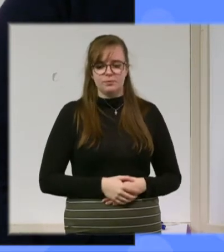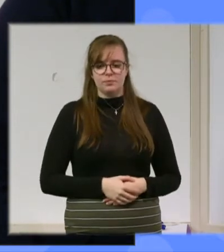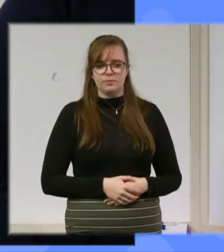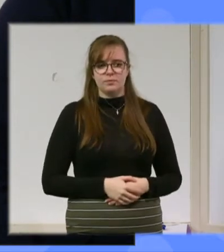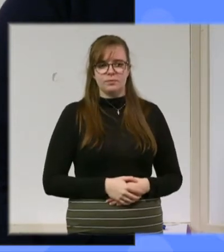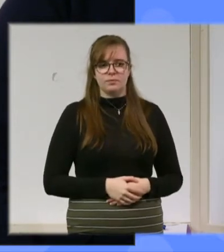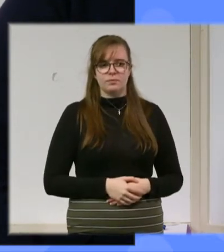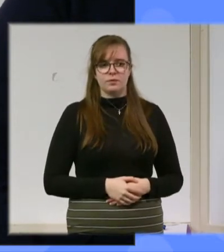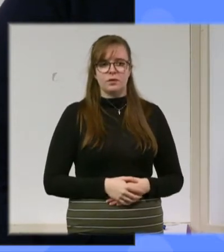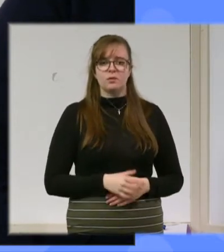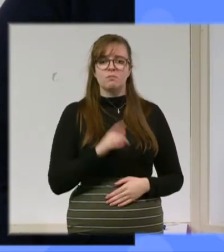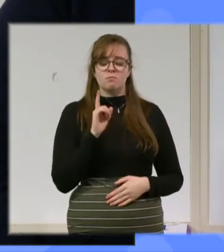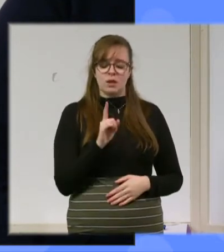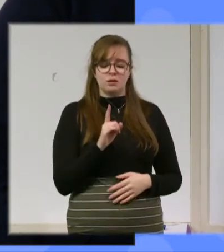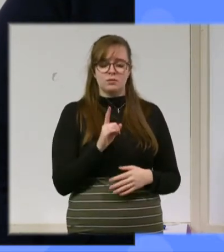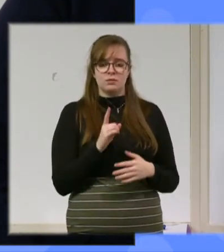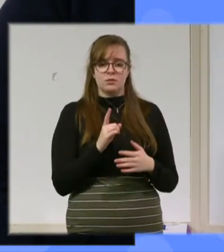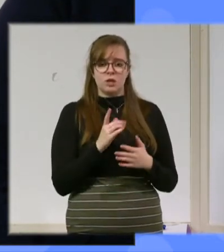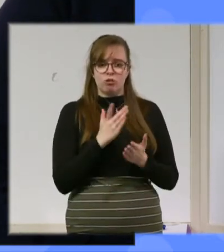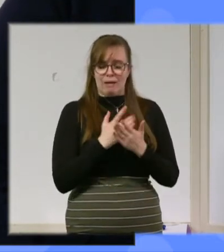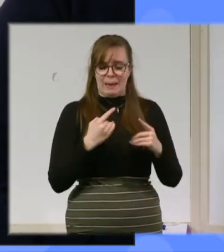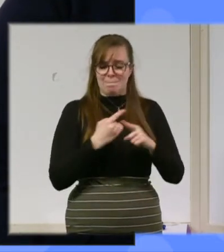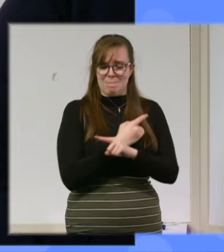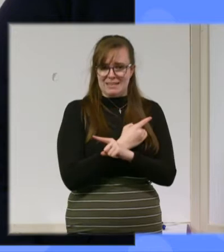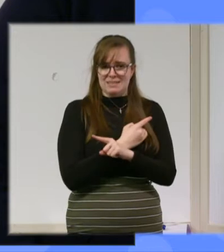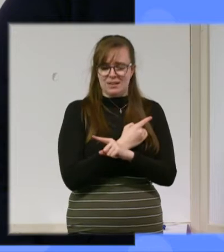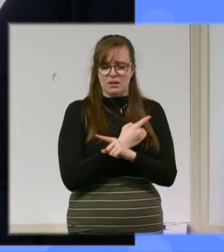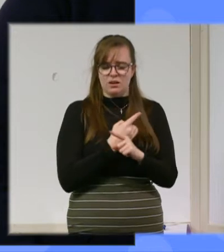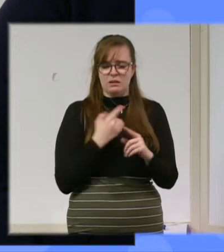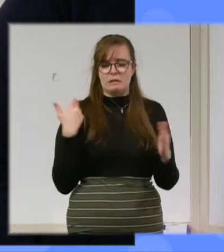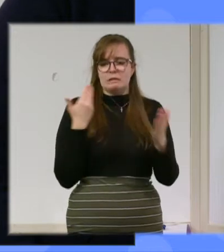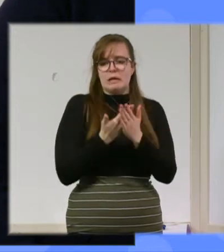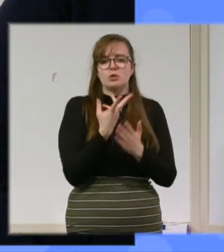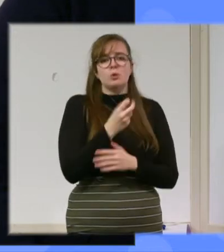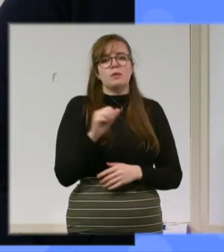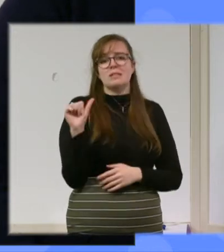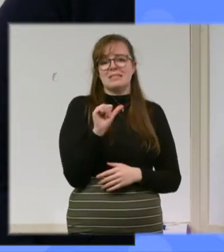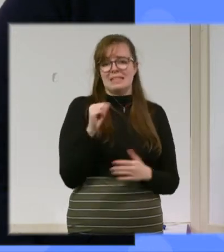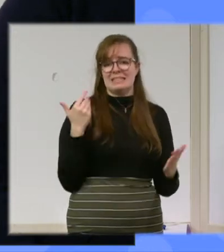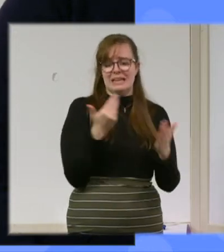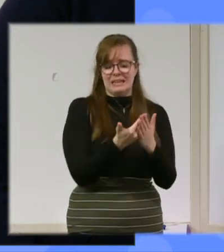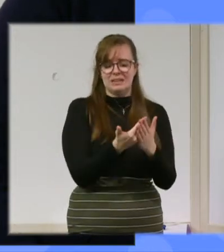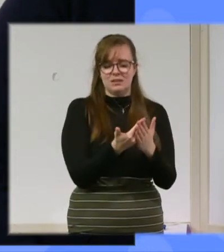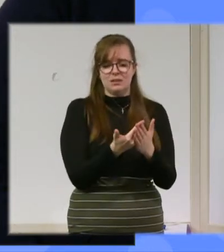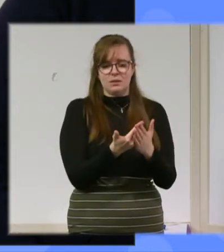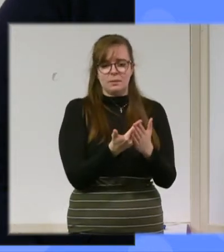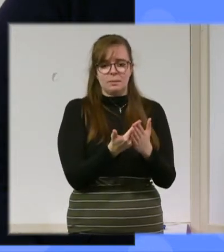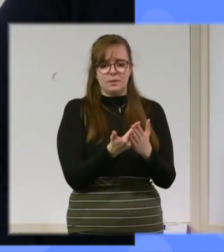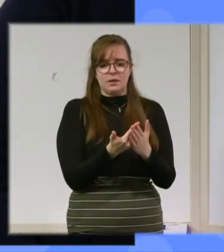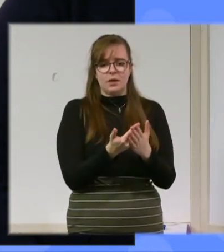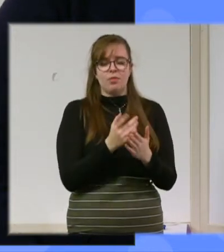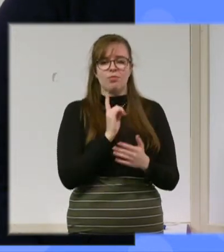messin and I think typically since 2016 is that ability to stick to your guns